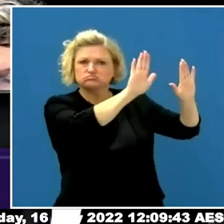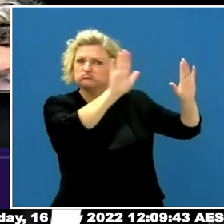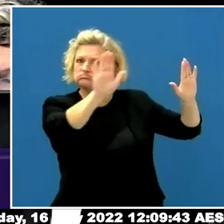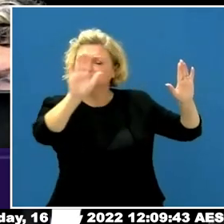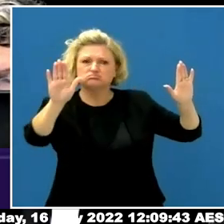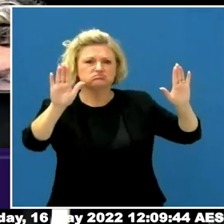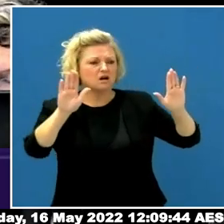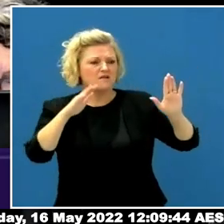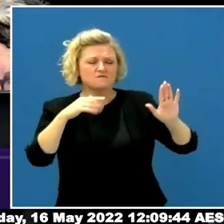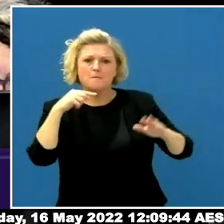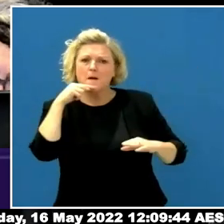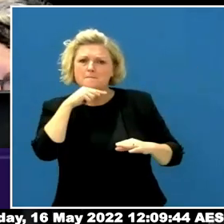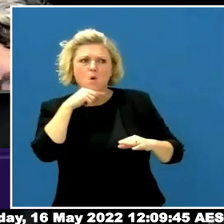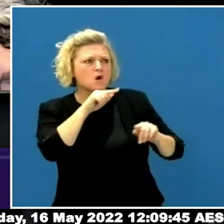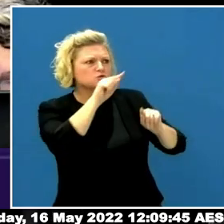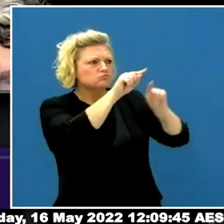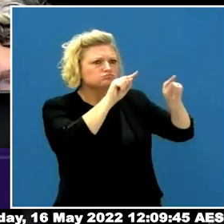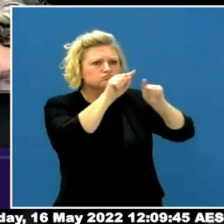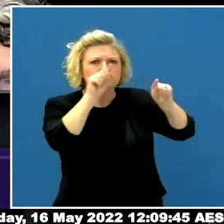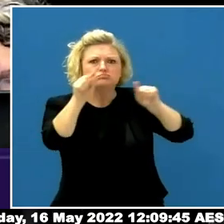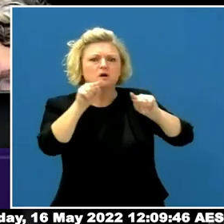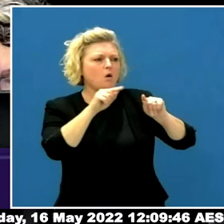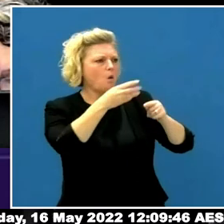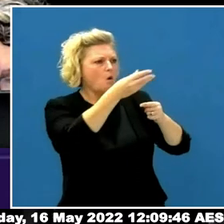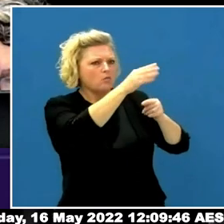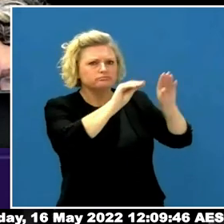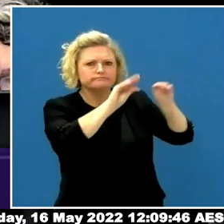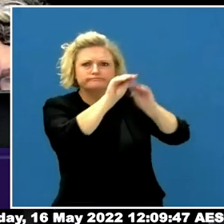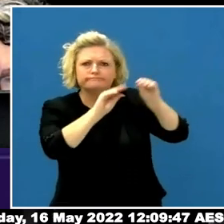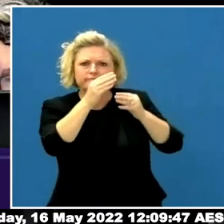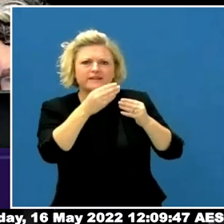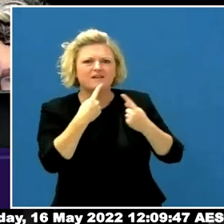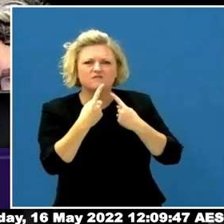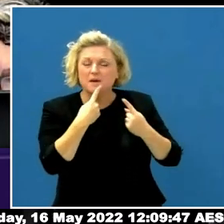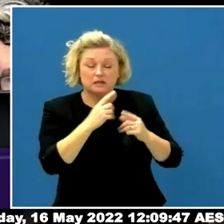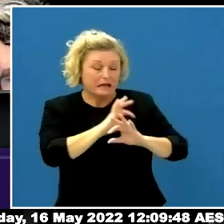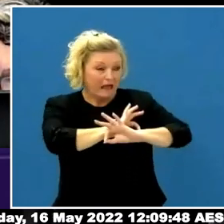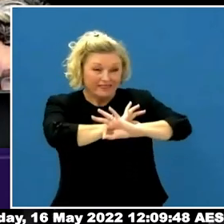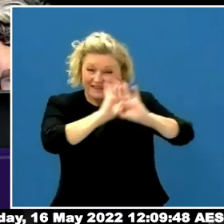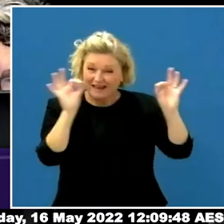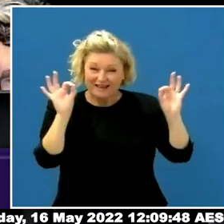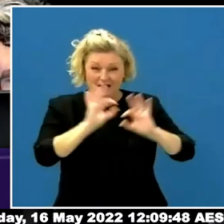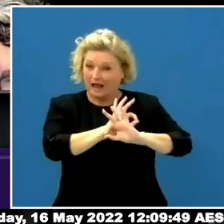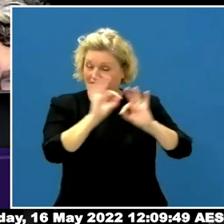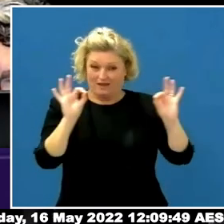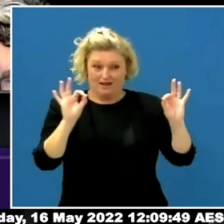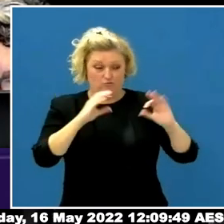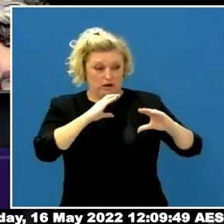and grab a flash card and give it to a staff member. She said there was no communication aids for him at all.